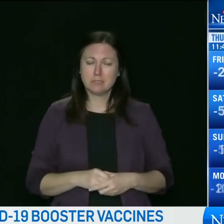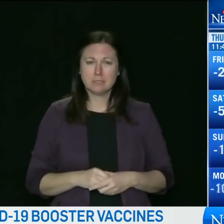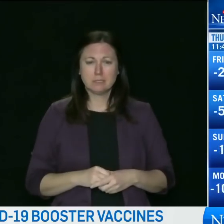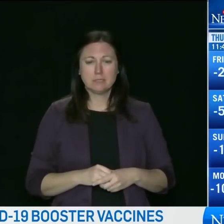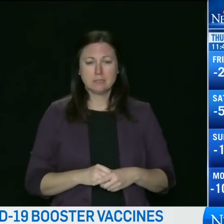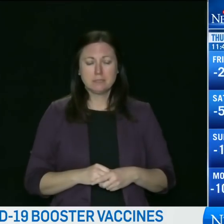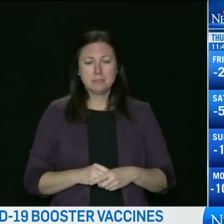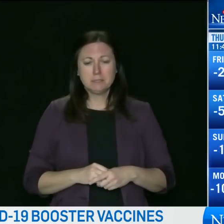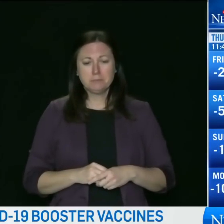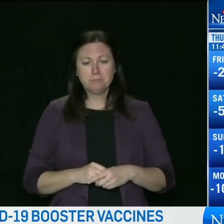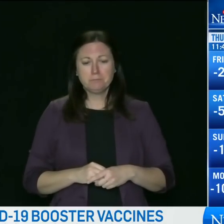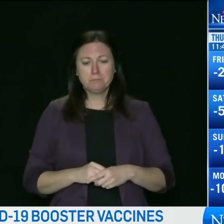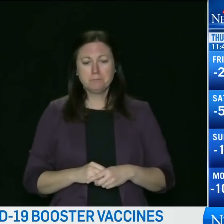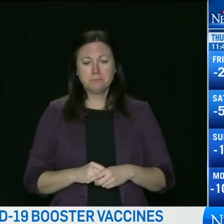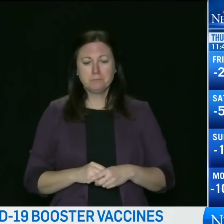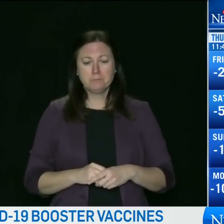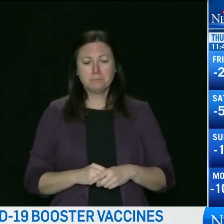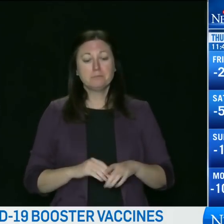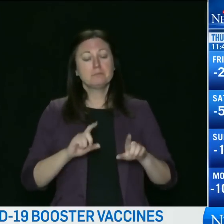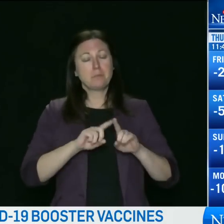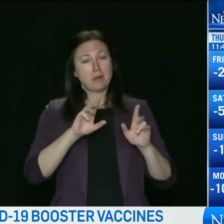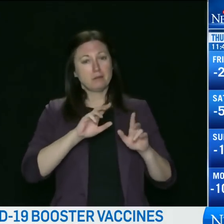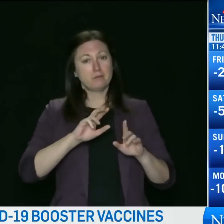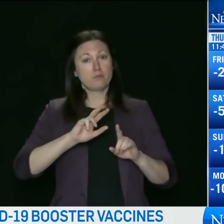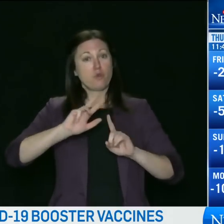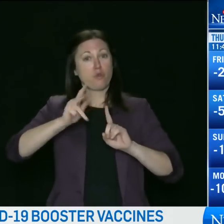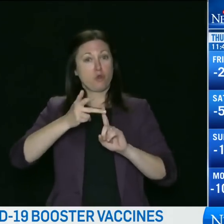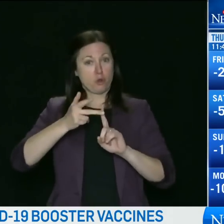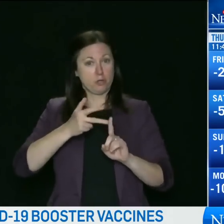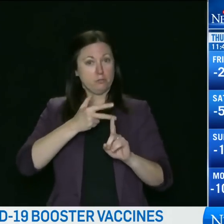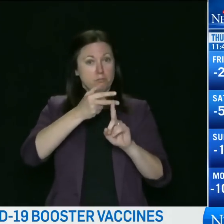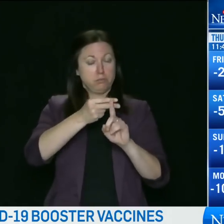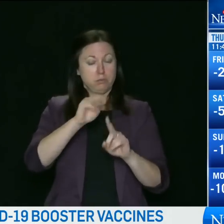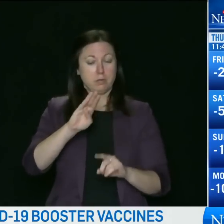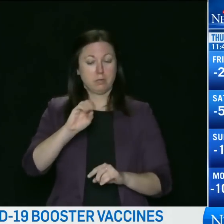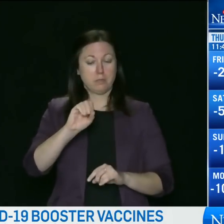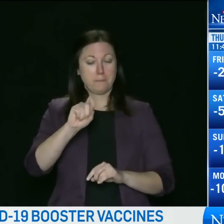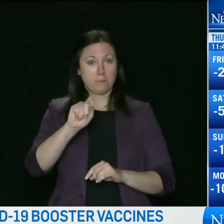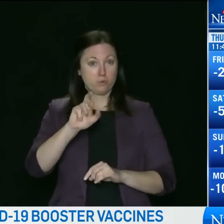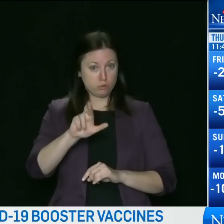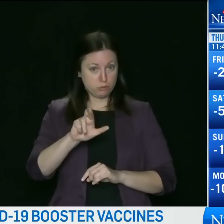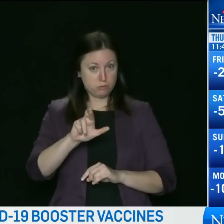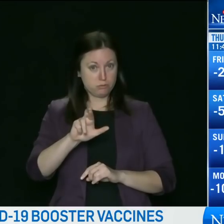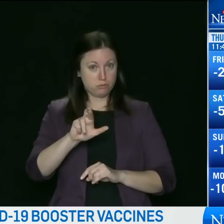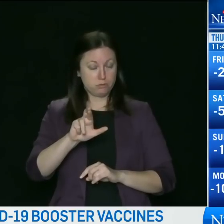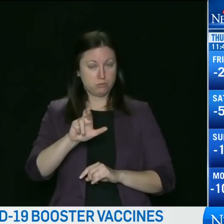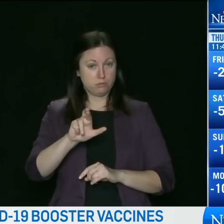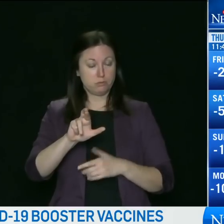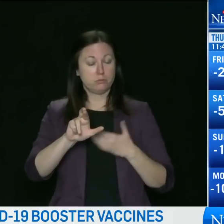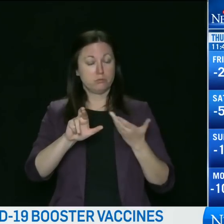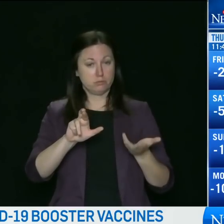FIRST DOSE BUT IT'S VERY RARE,